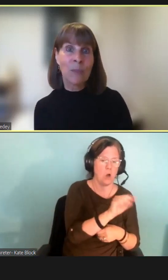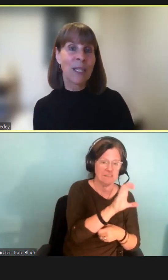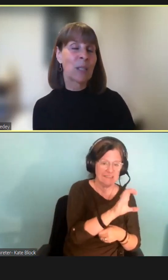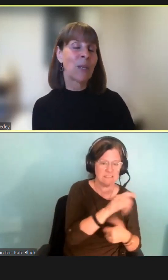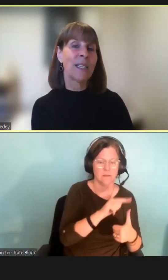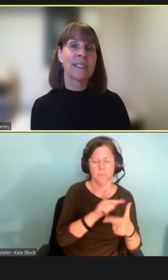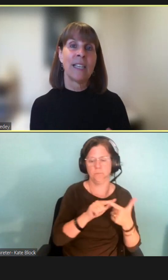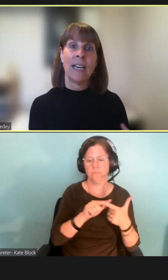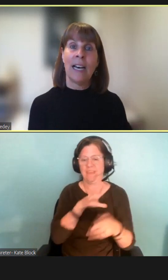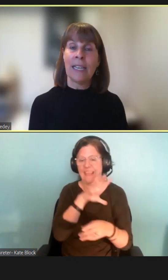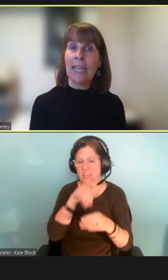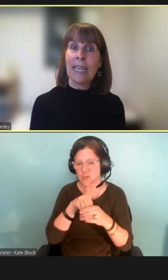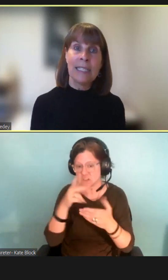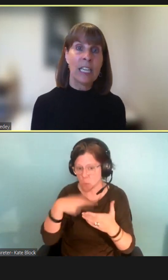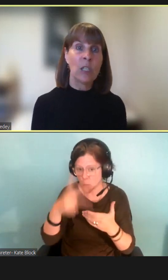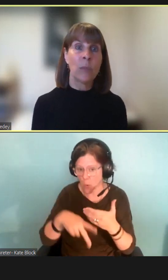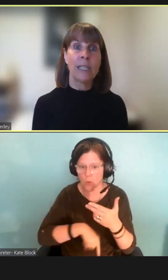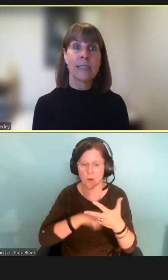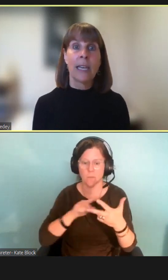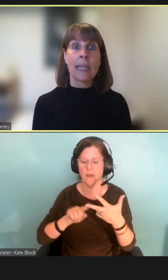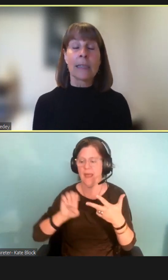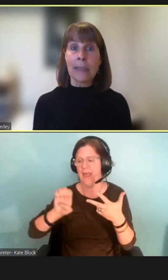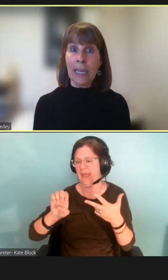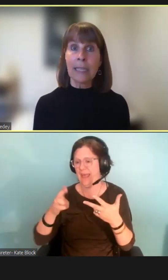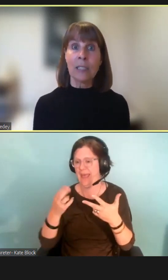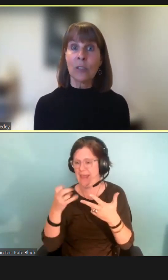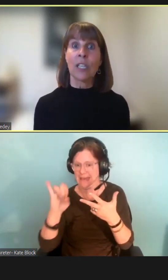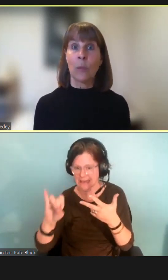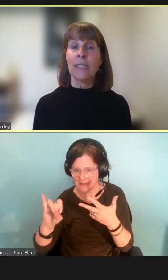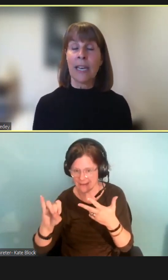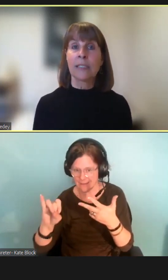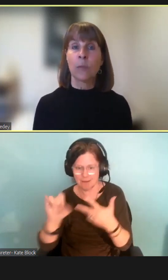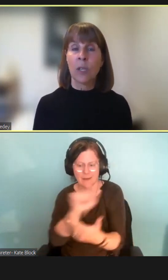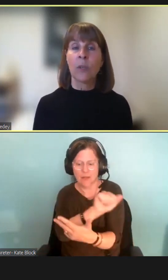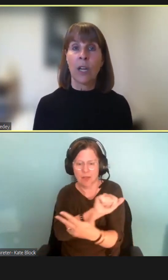database an Eddie database likely your database has some demographic